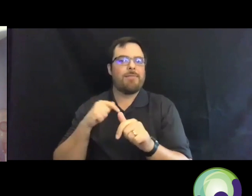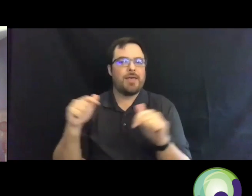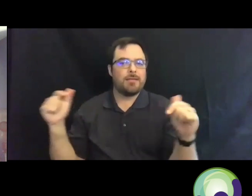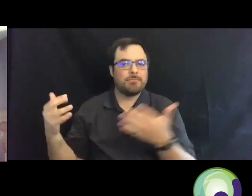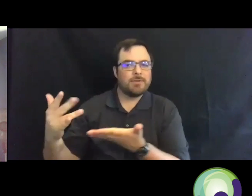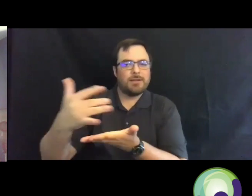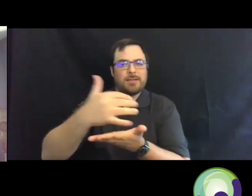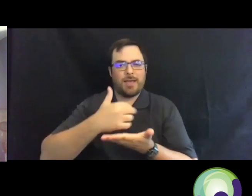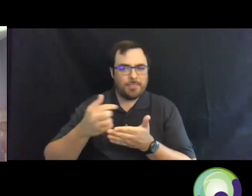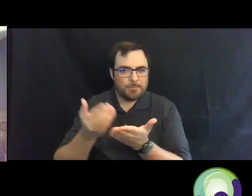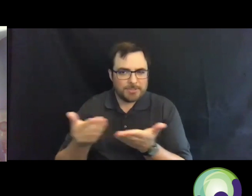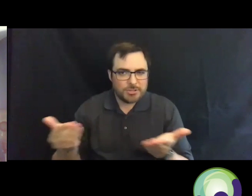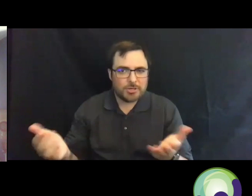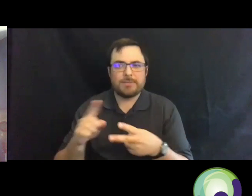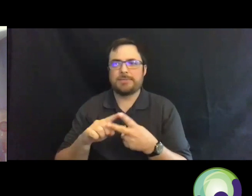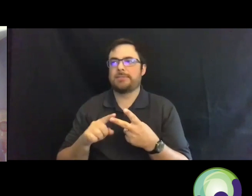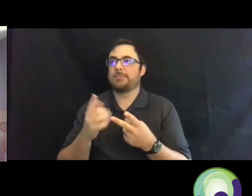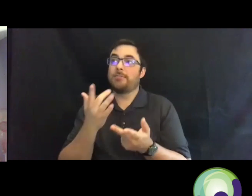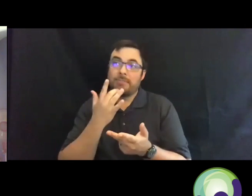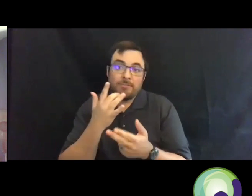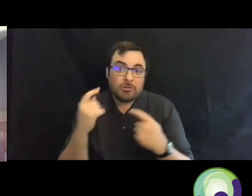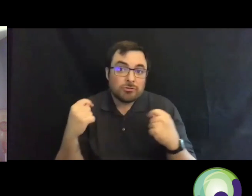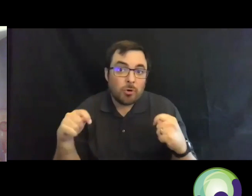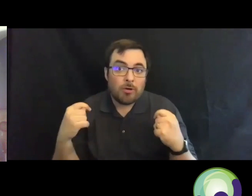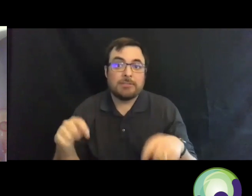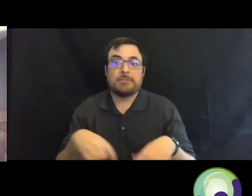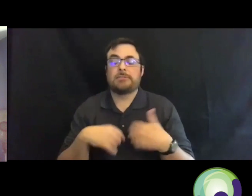including maybe favorite toys and things like that.